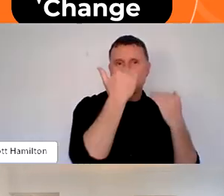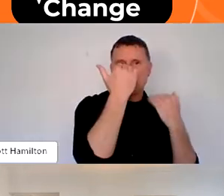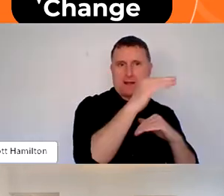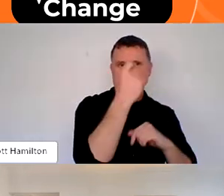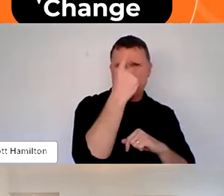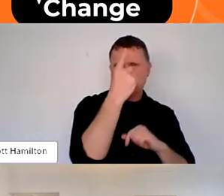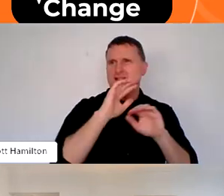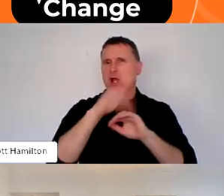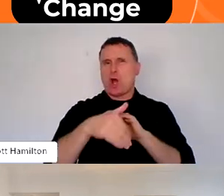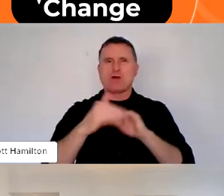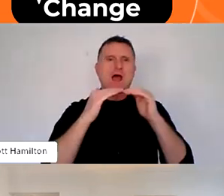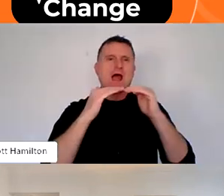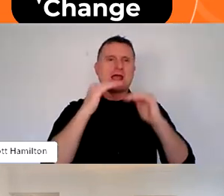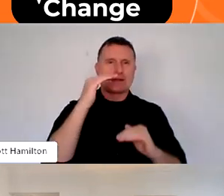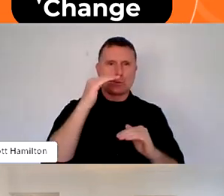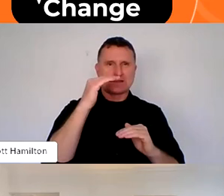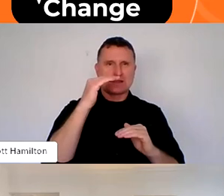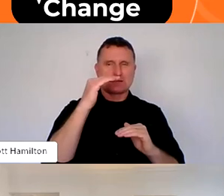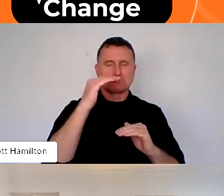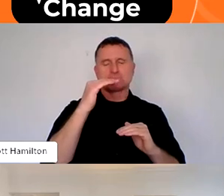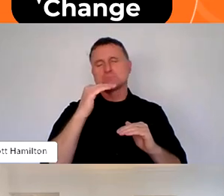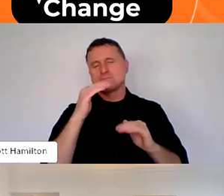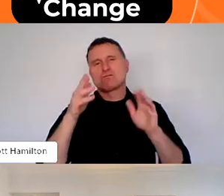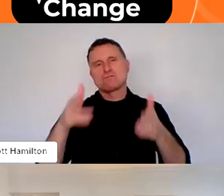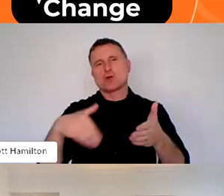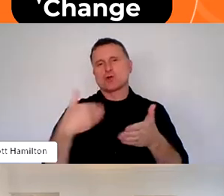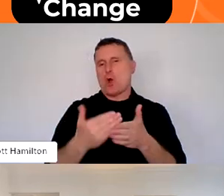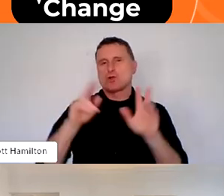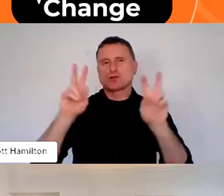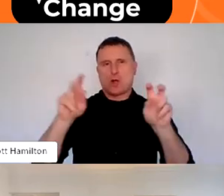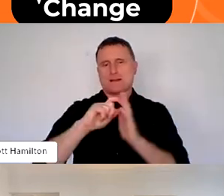related to disability ability. And obviously, as Mark has pointed